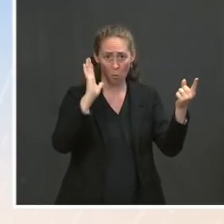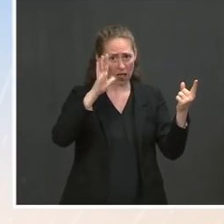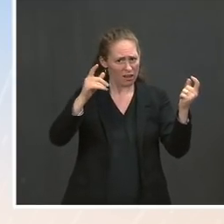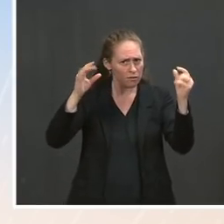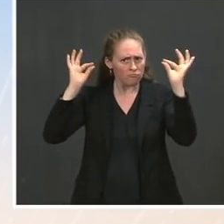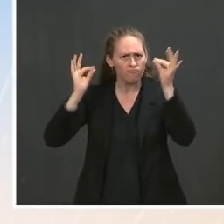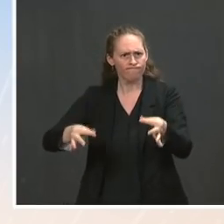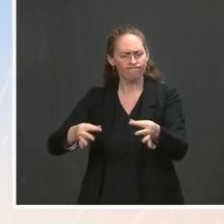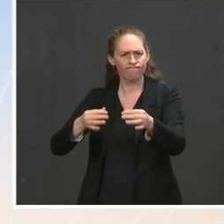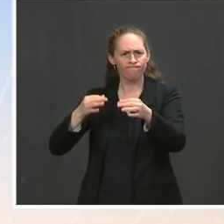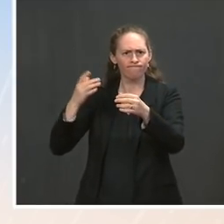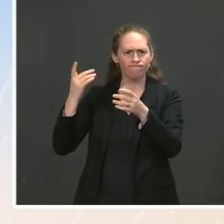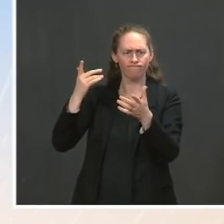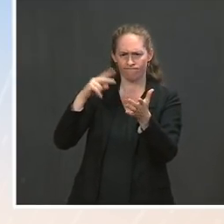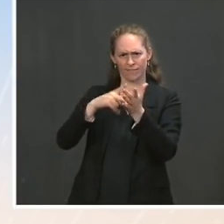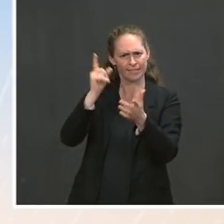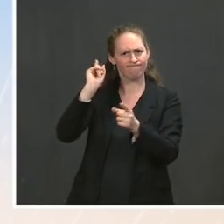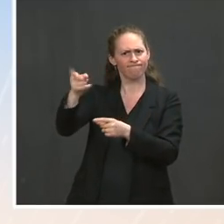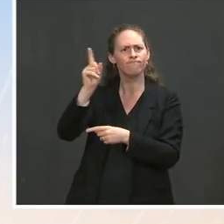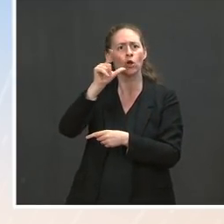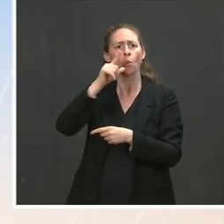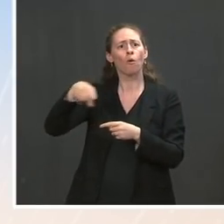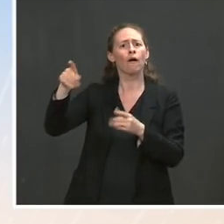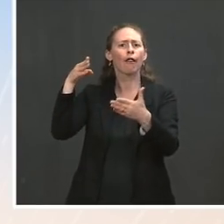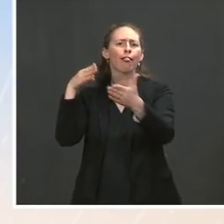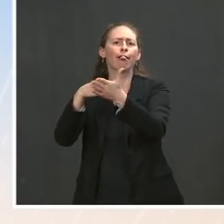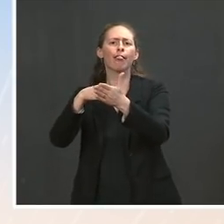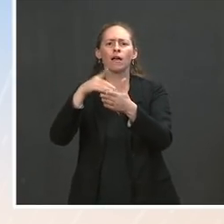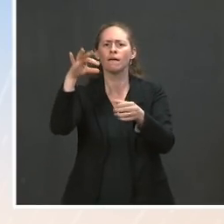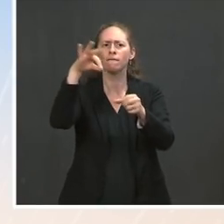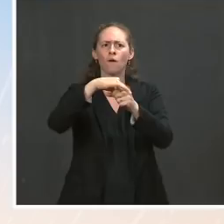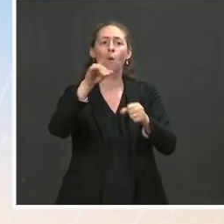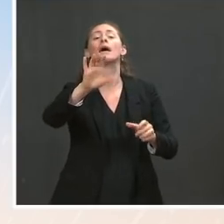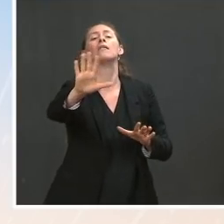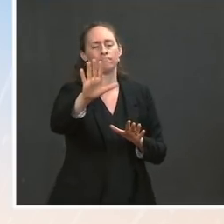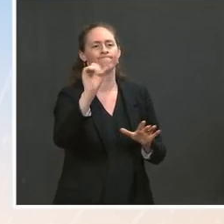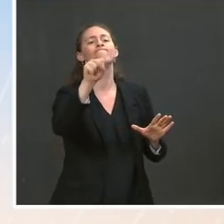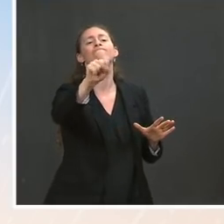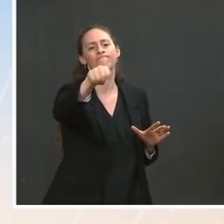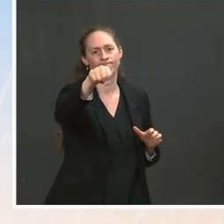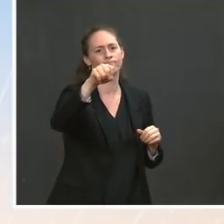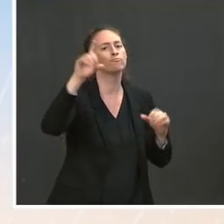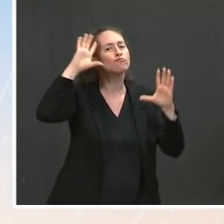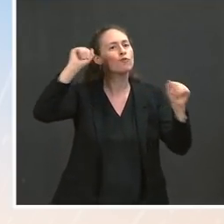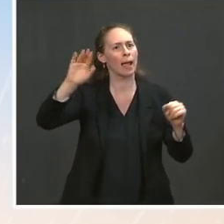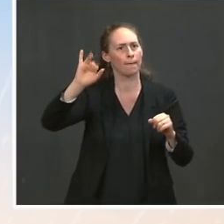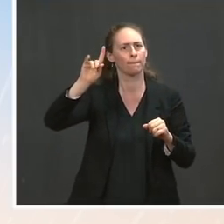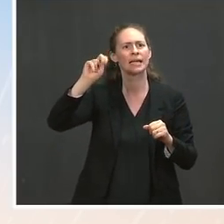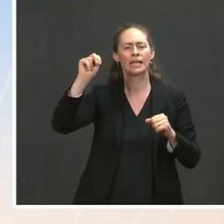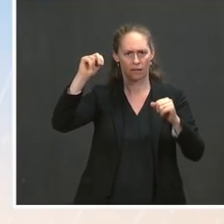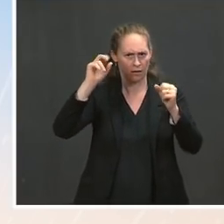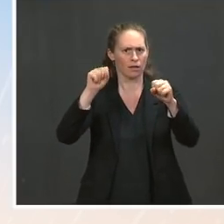Ms. Psaki: Well, the administration has taken executive actions on voting rights and of course we will continue to review options in that regard.